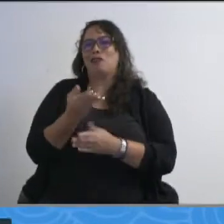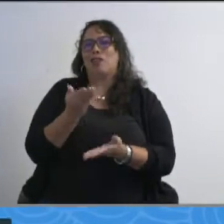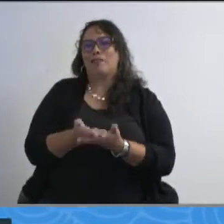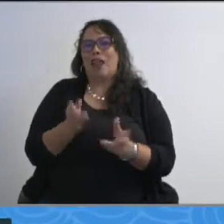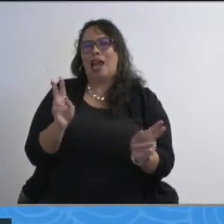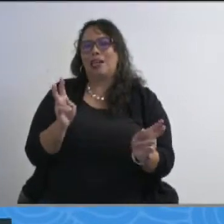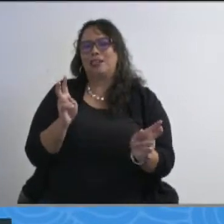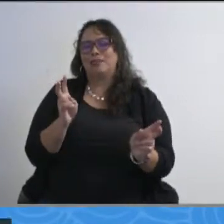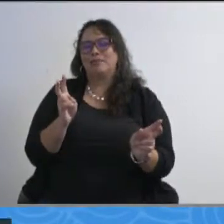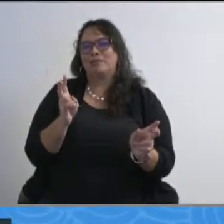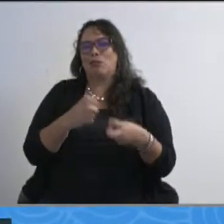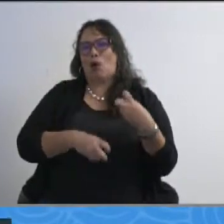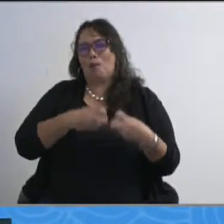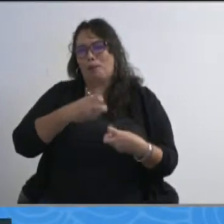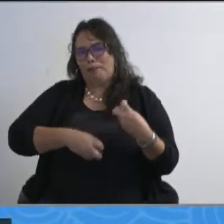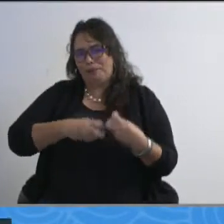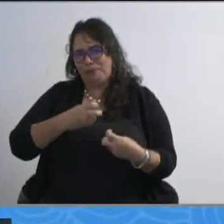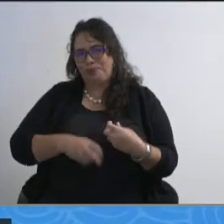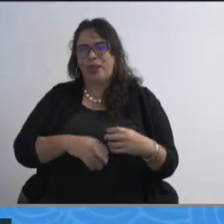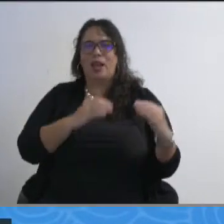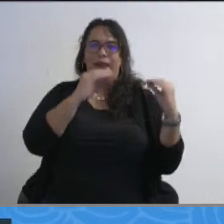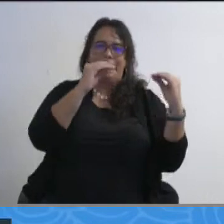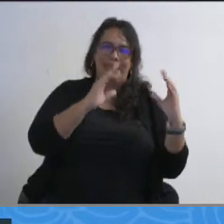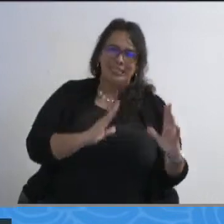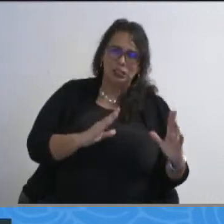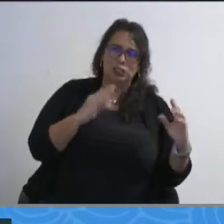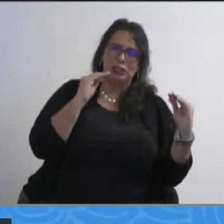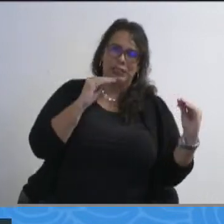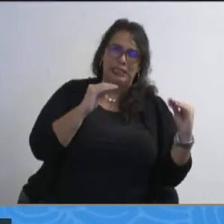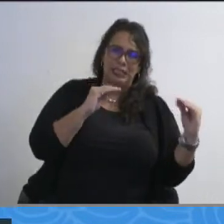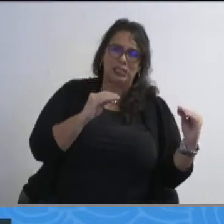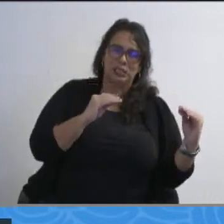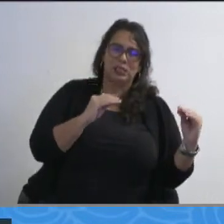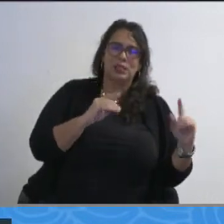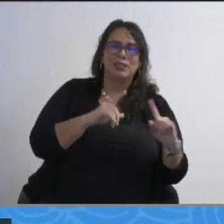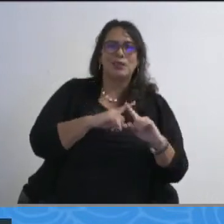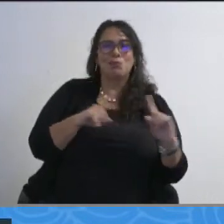The teacher's been teaching, but at the master schedule, we have a certain amount